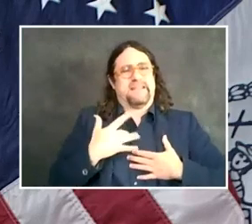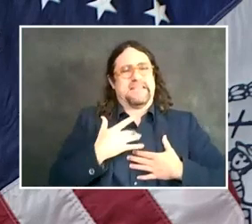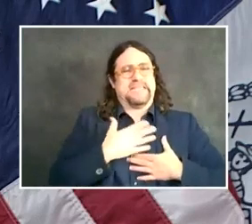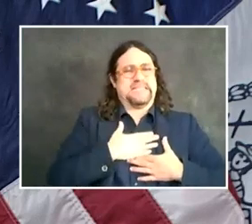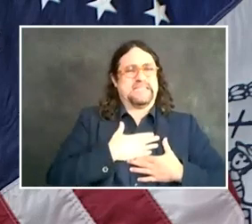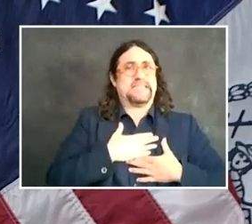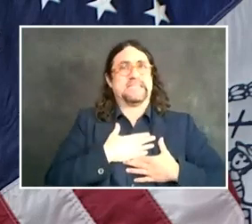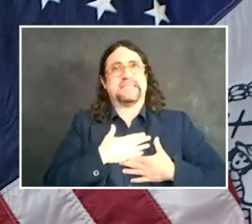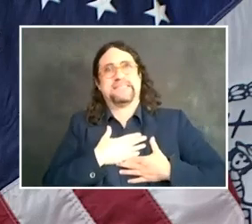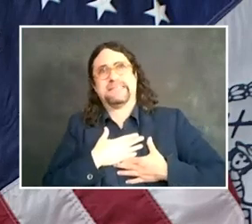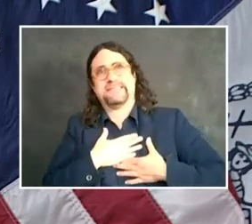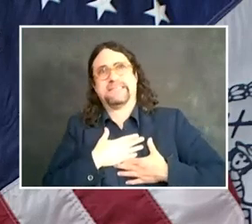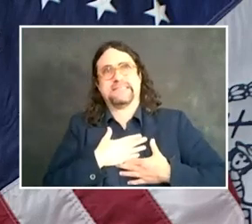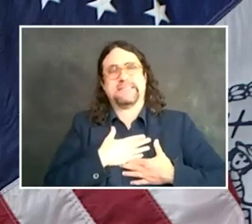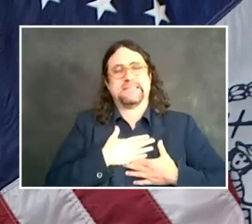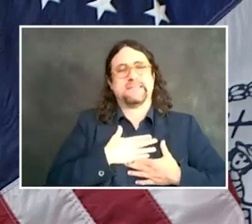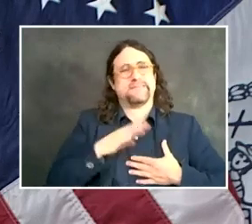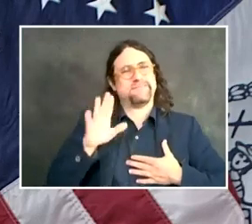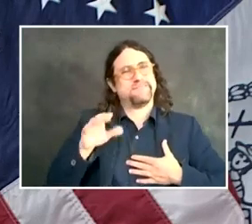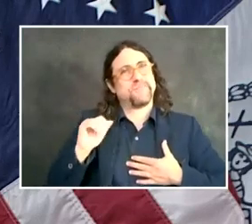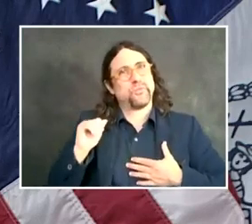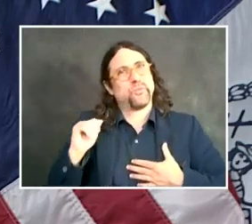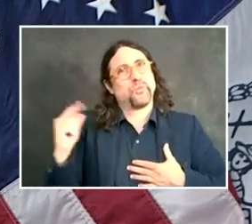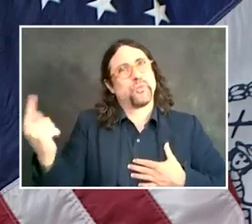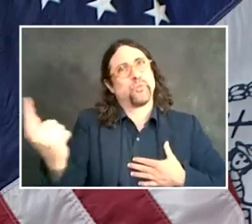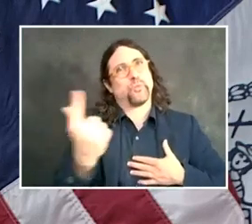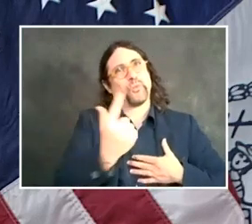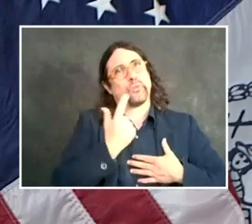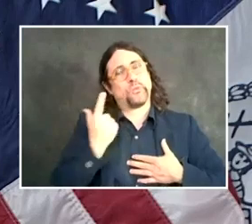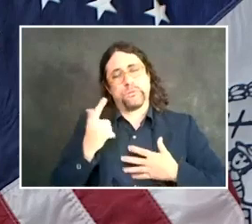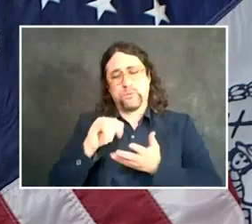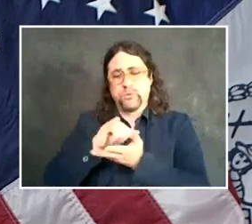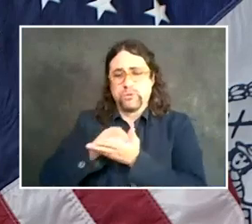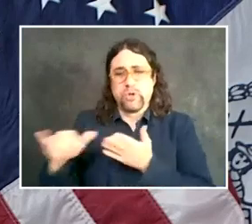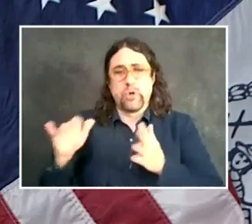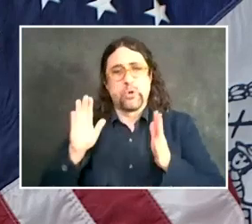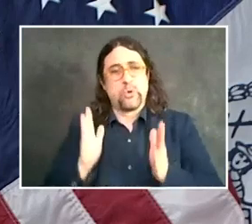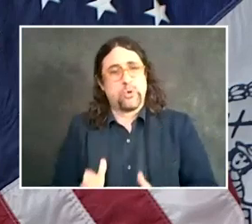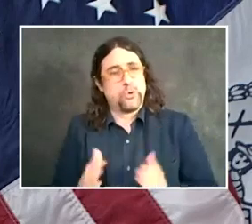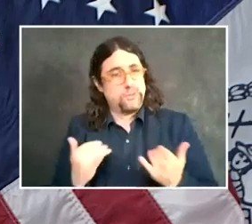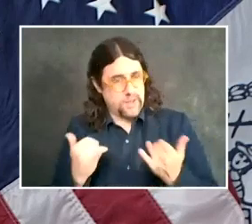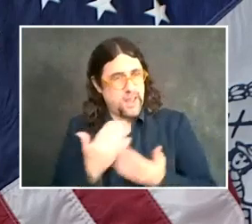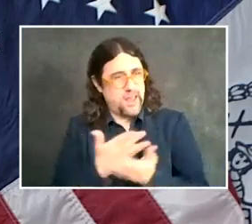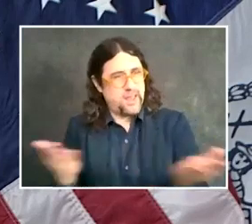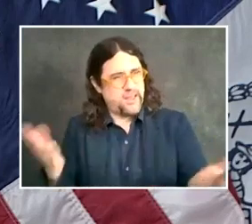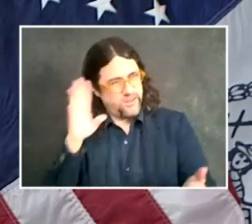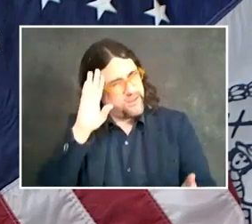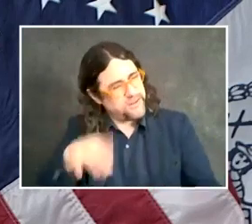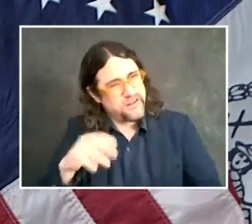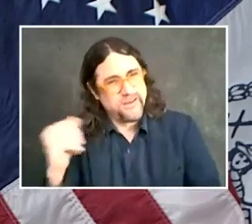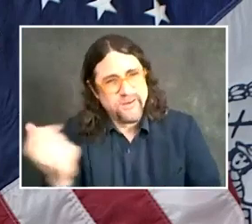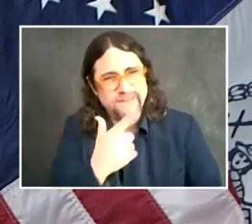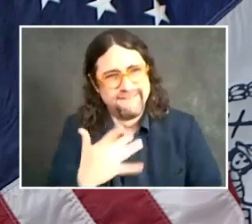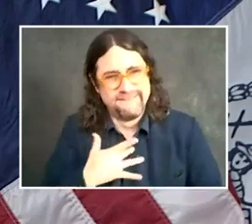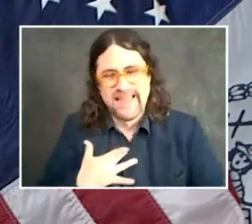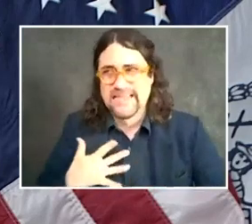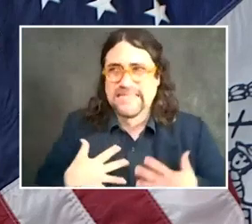FAMILIES. WHAT DOES IT MAKE THEM FEEL. SO ALL NEW YORKERS ARE DEALING WITH THESE CHALLENGES.